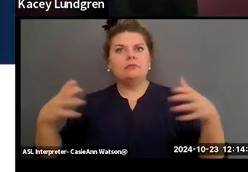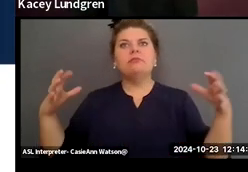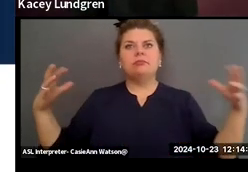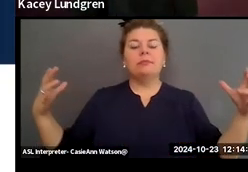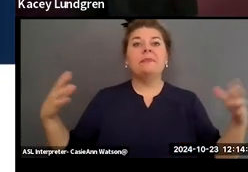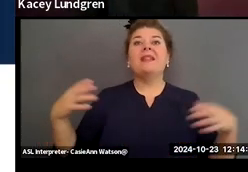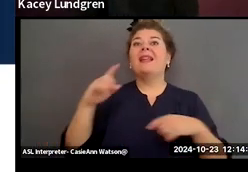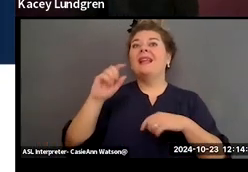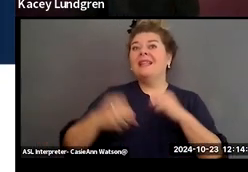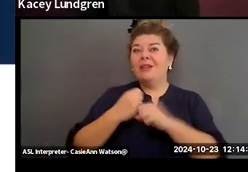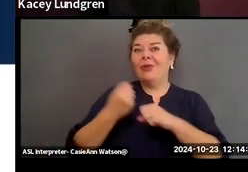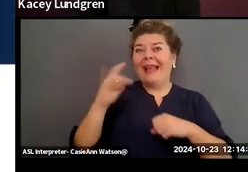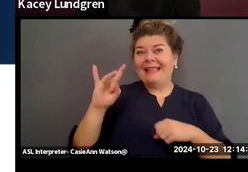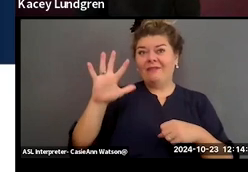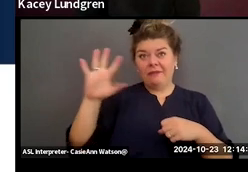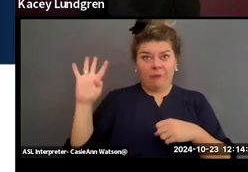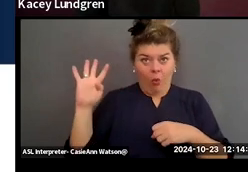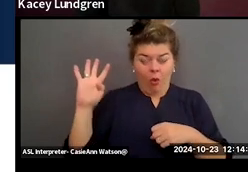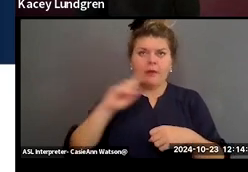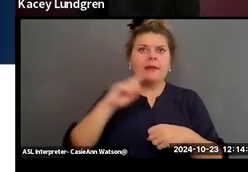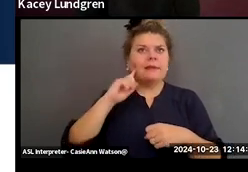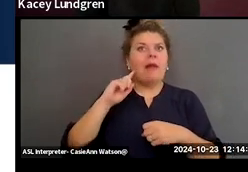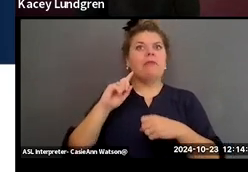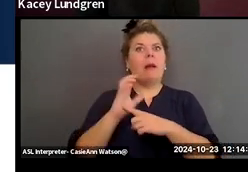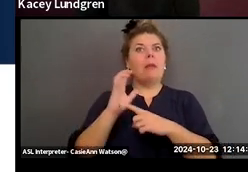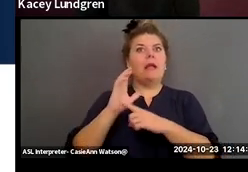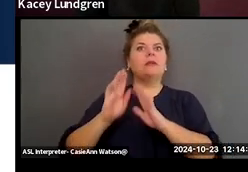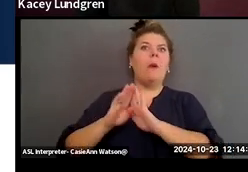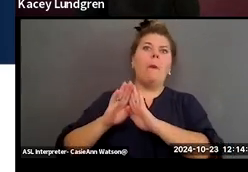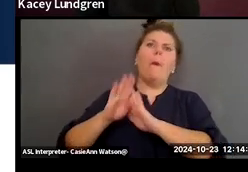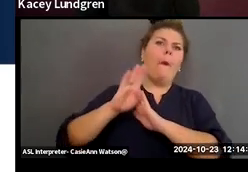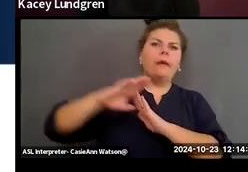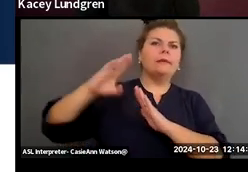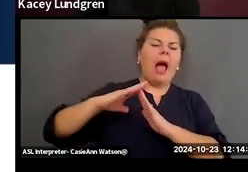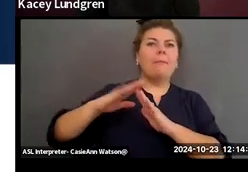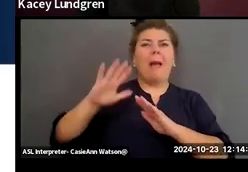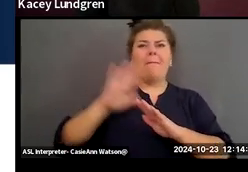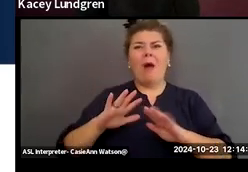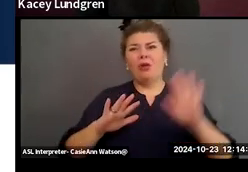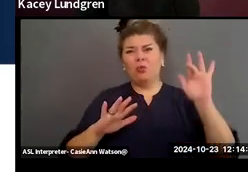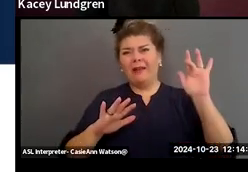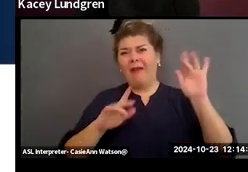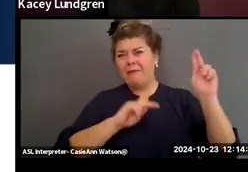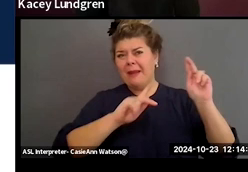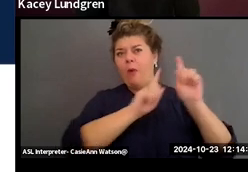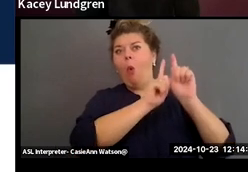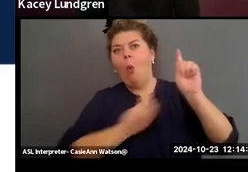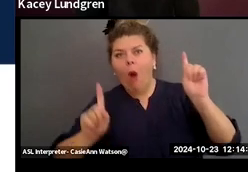In 1854 when the deaf population there peaked, about 1 in 25 people were deaf.